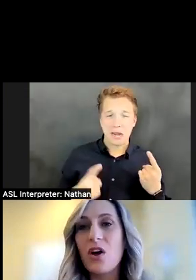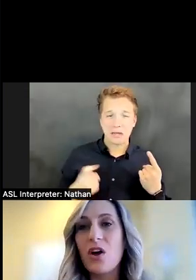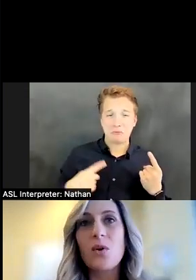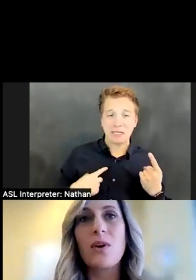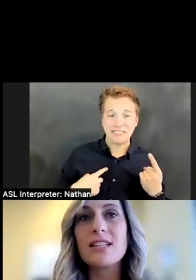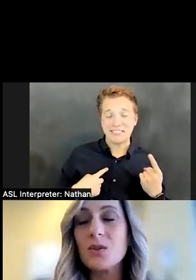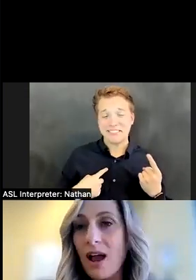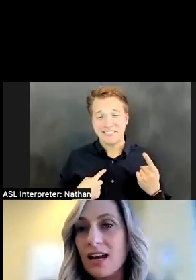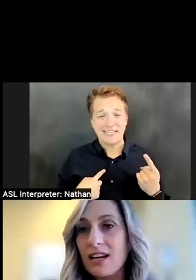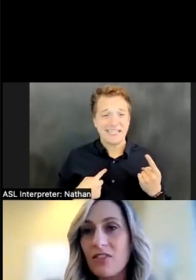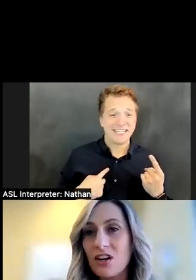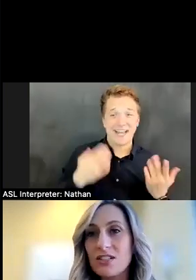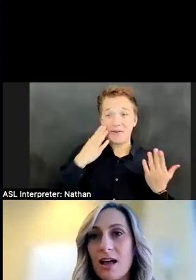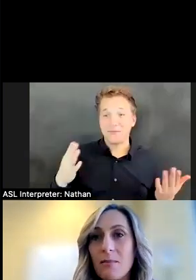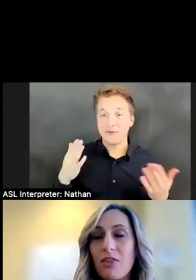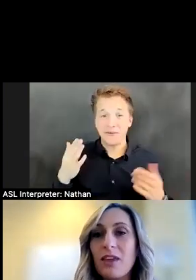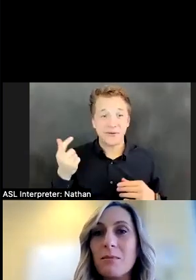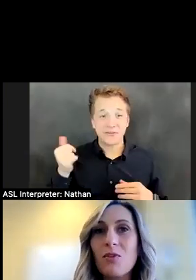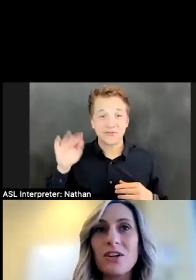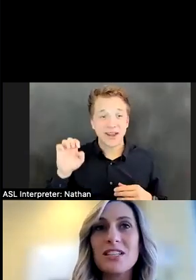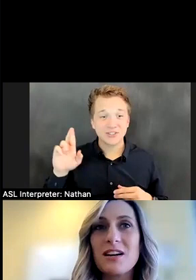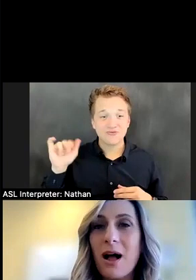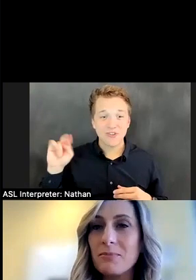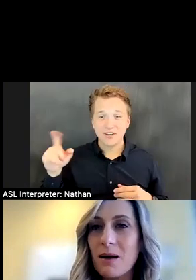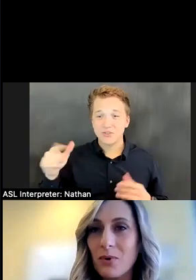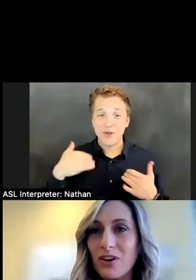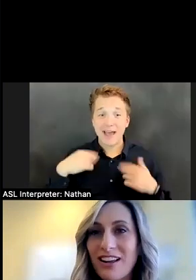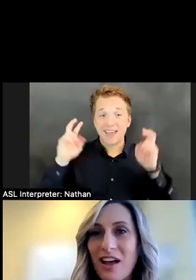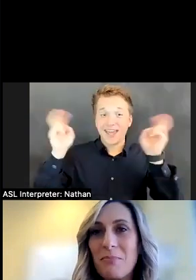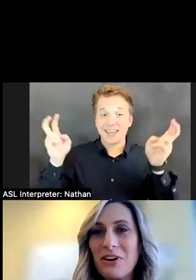know, Grace or Ryan, if there's a theme of questions that have popped up, or a burning